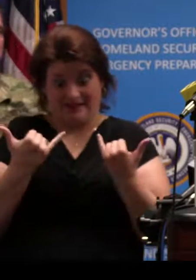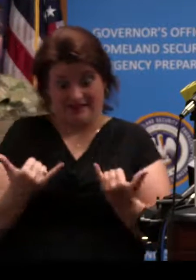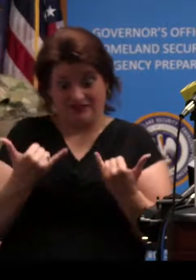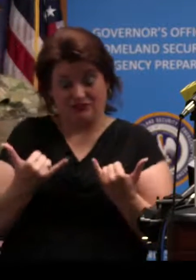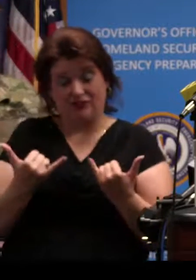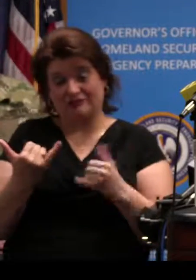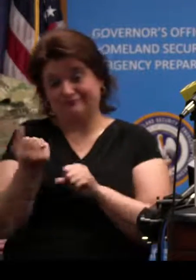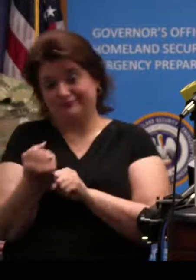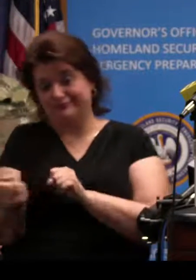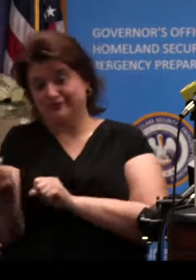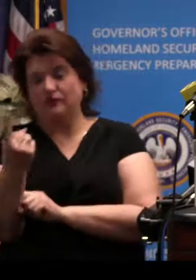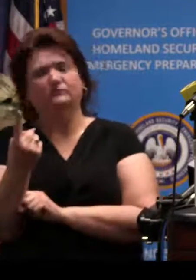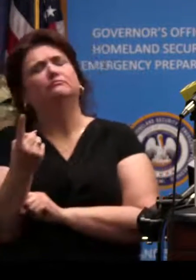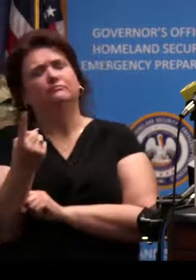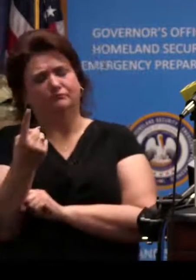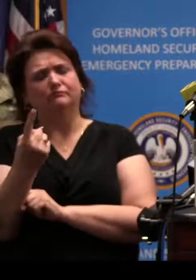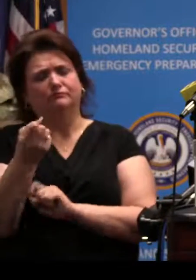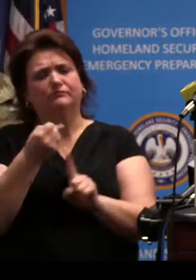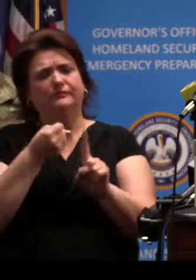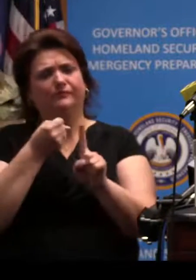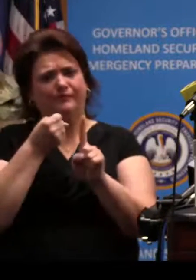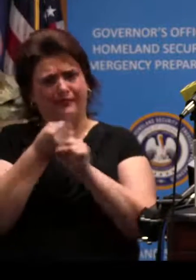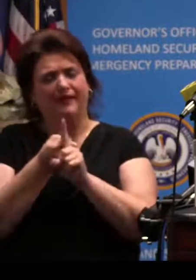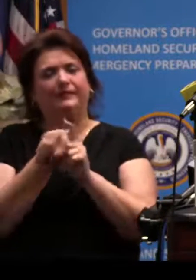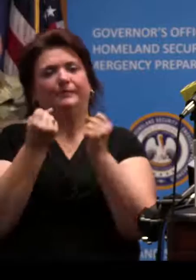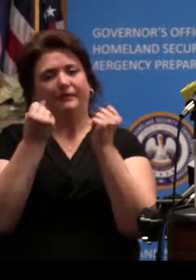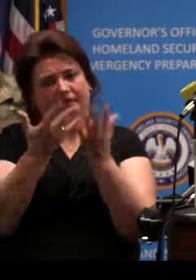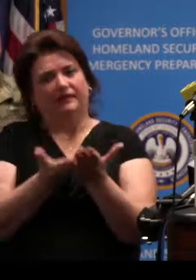impact our ability to do all sorts of things but that is specially includes